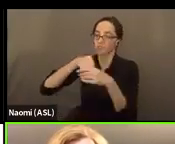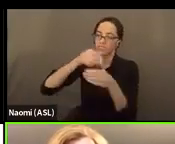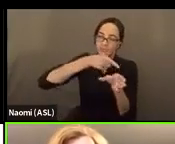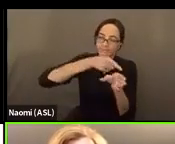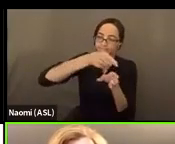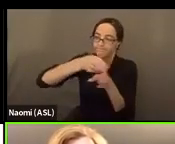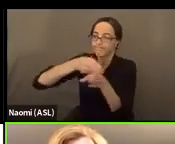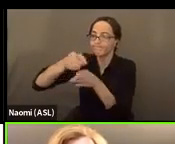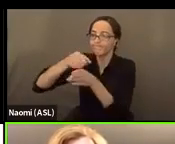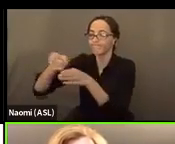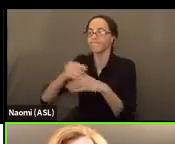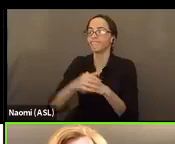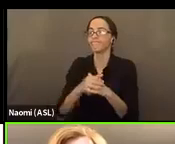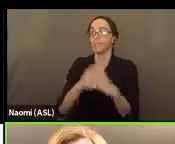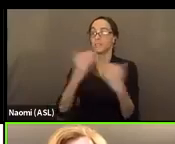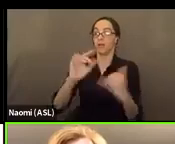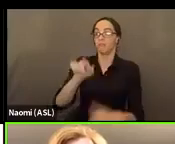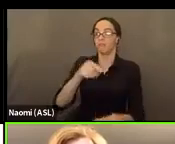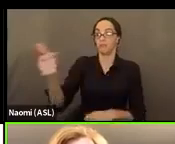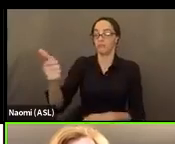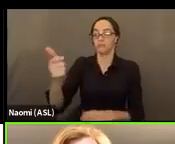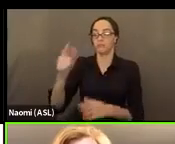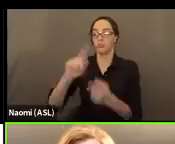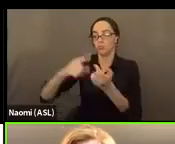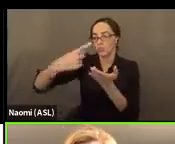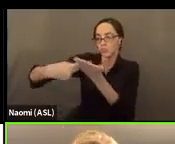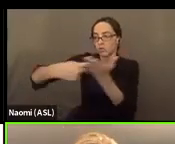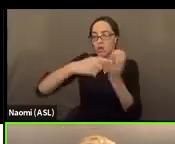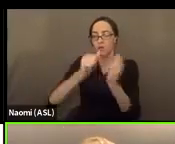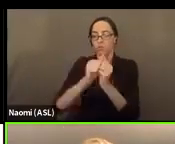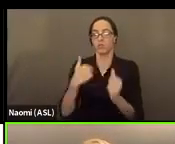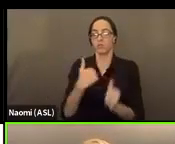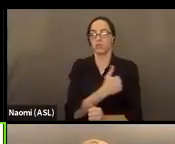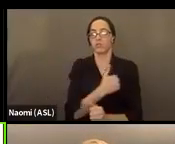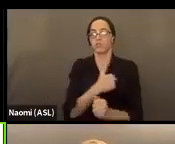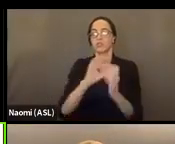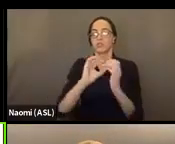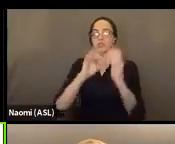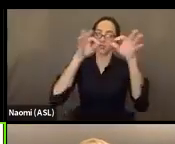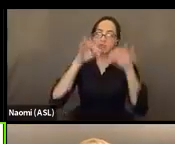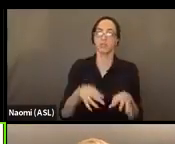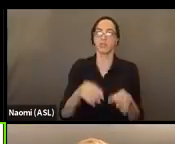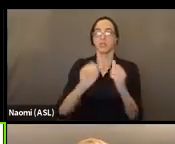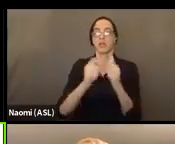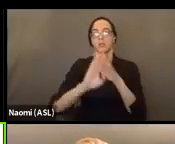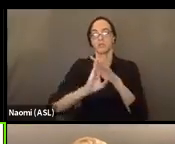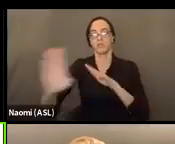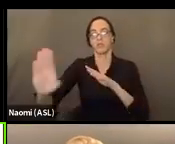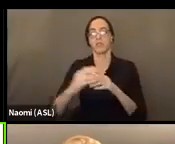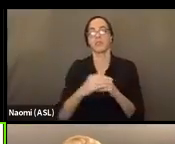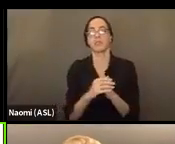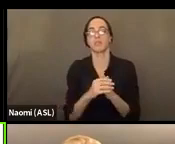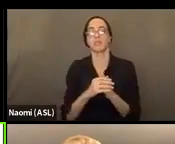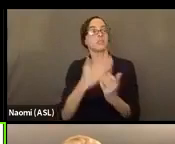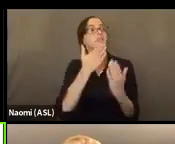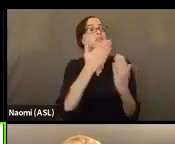a little bit more about how to evacuate thank you surely appreciate it thank you shirley um